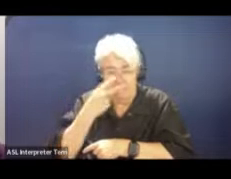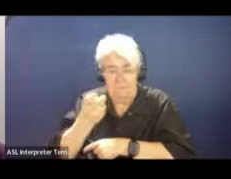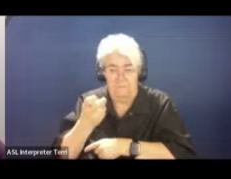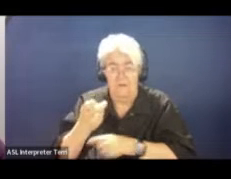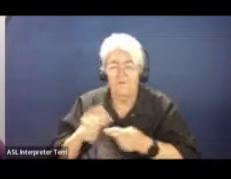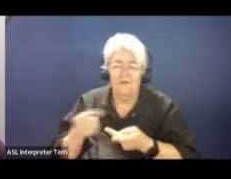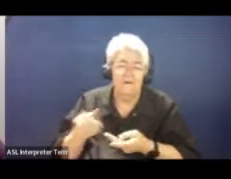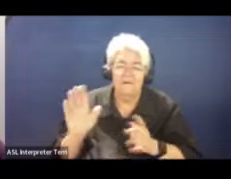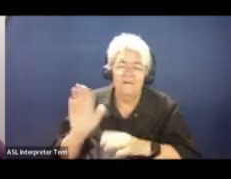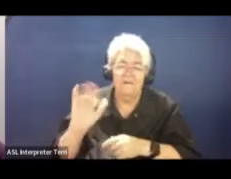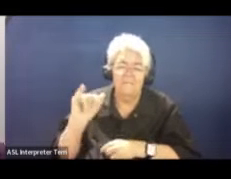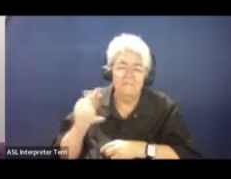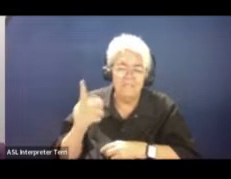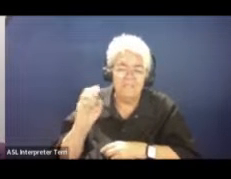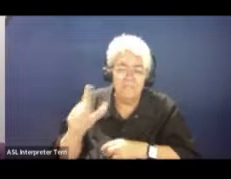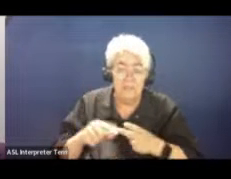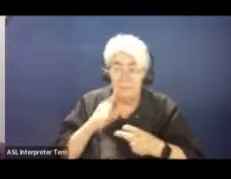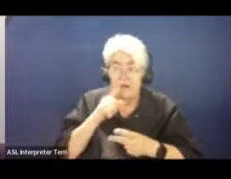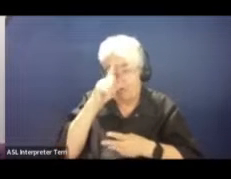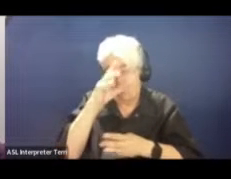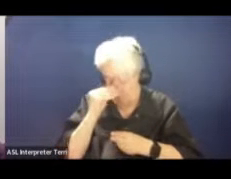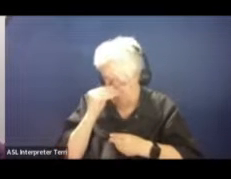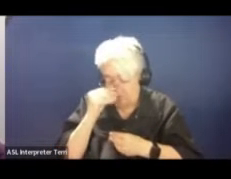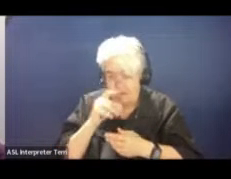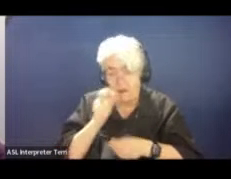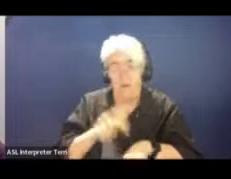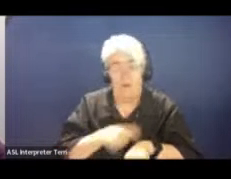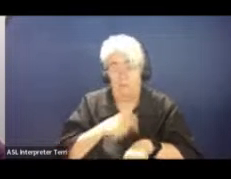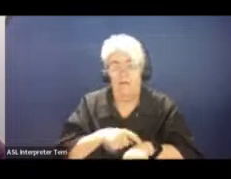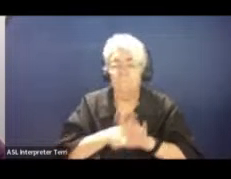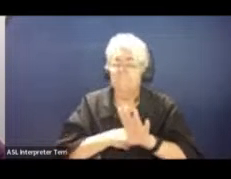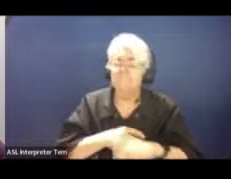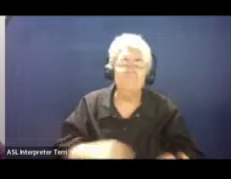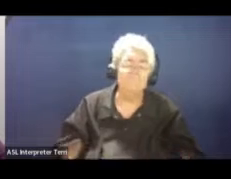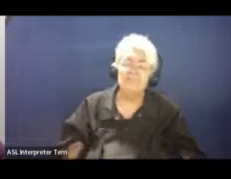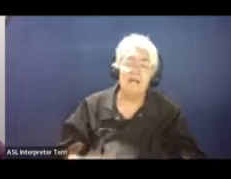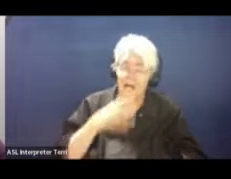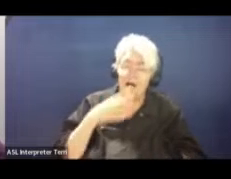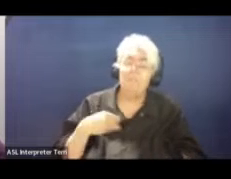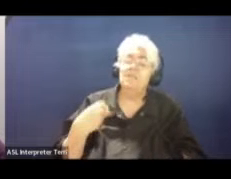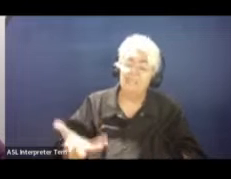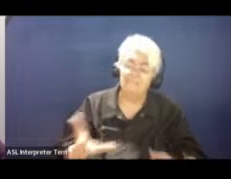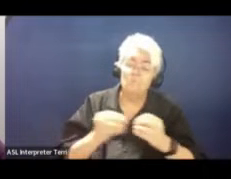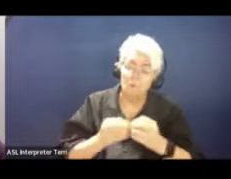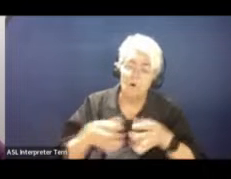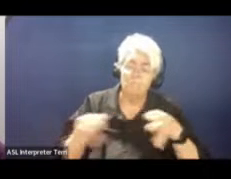I didn't get knocked out for that long. So I remind them, I'm gonna give you some explanation afterwards. And a lot of people